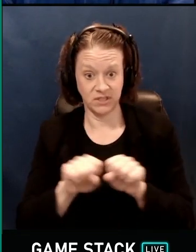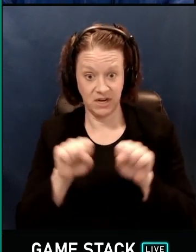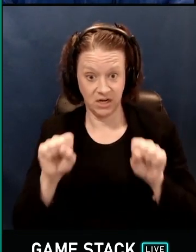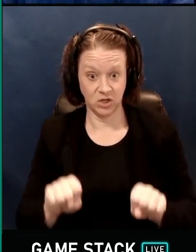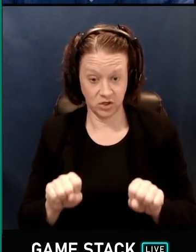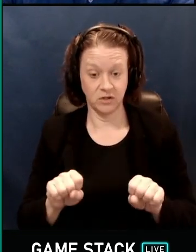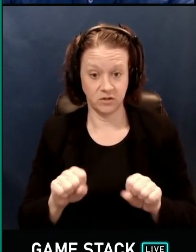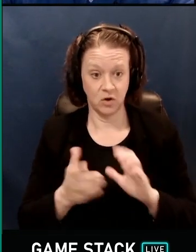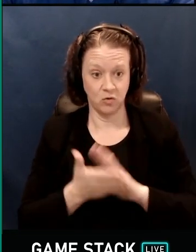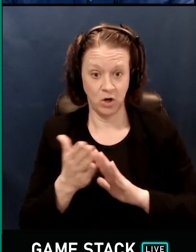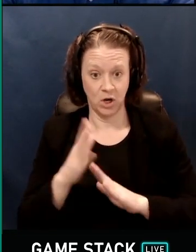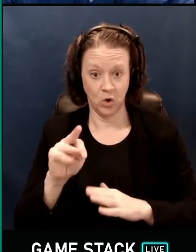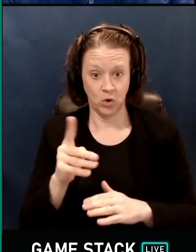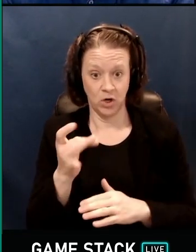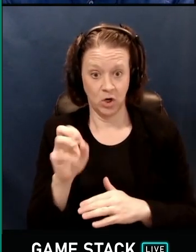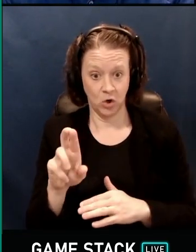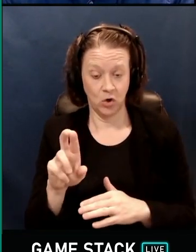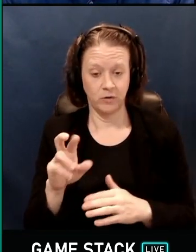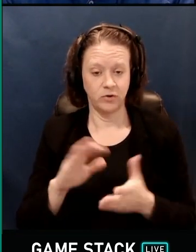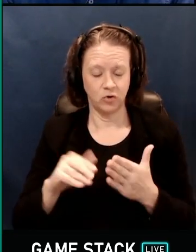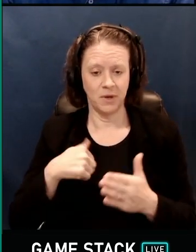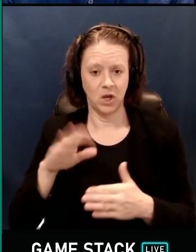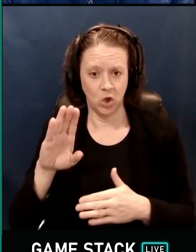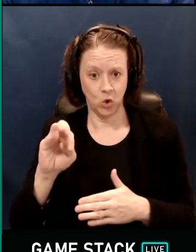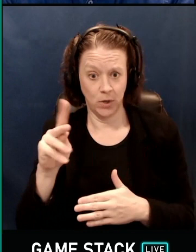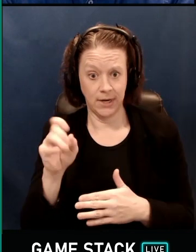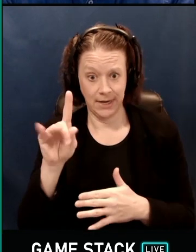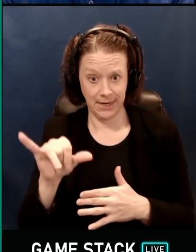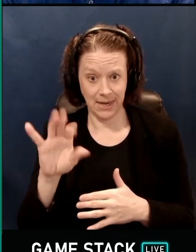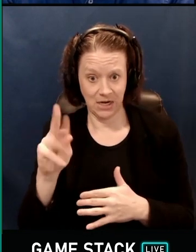and Perforce repository in the center, and next to it